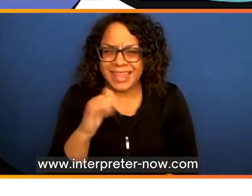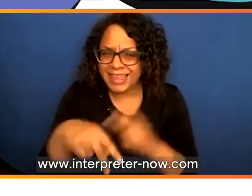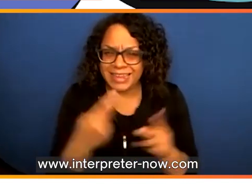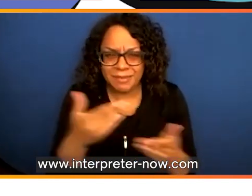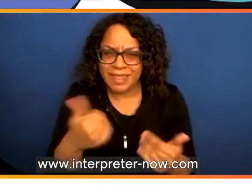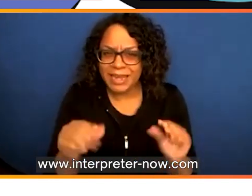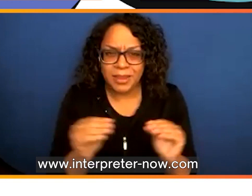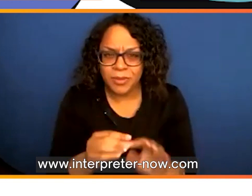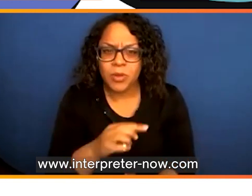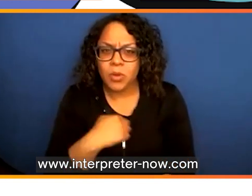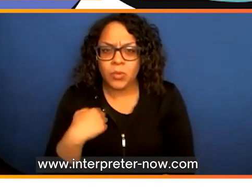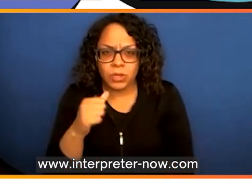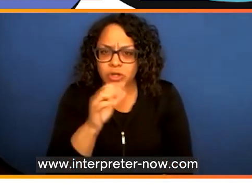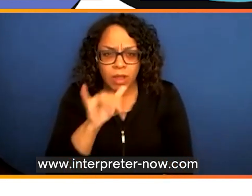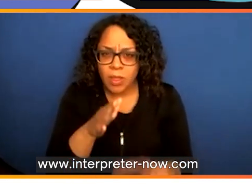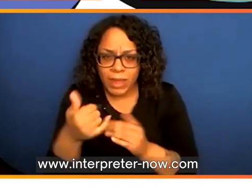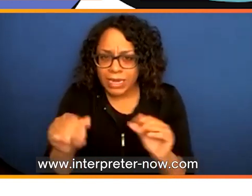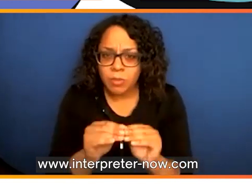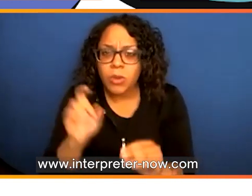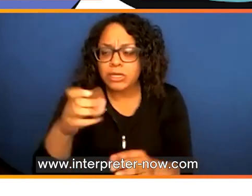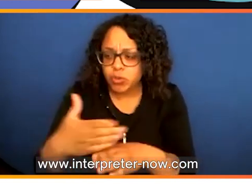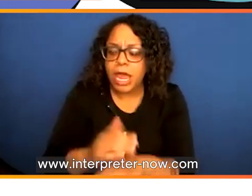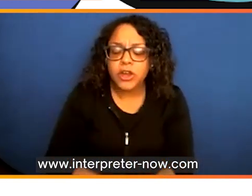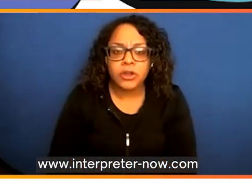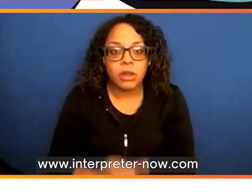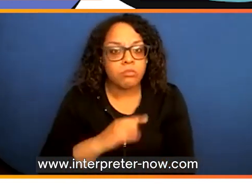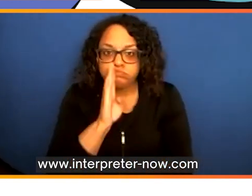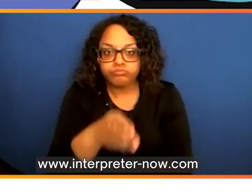We need to do better." You can probably hear the calling out versus the calling in there,